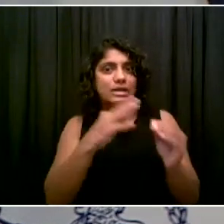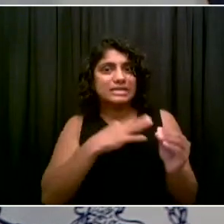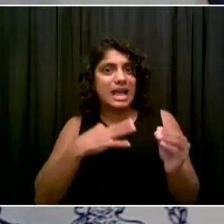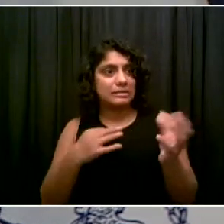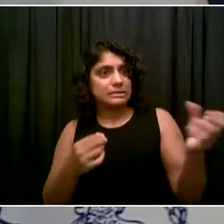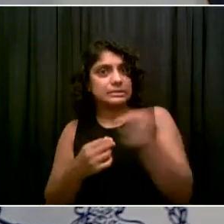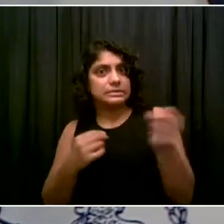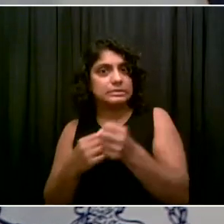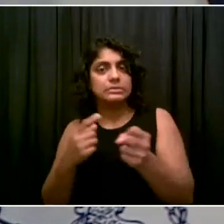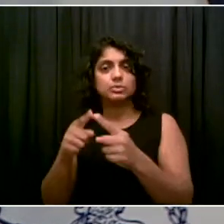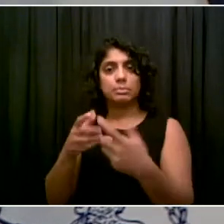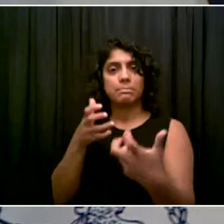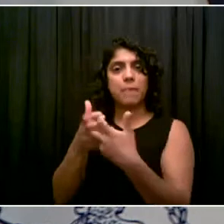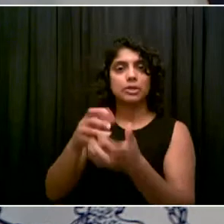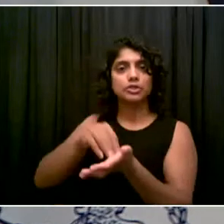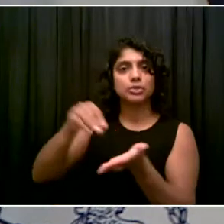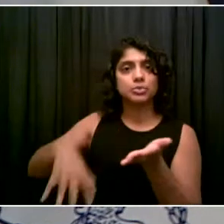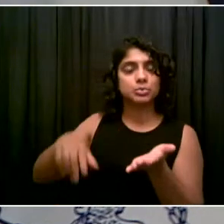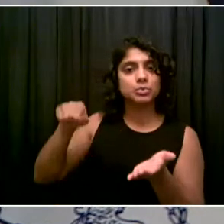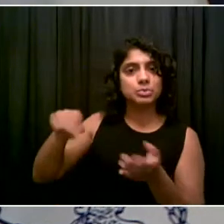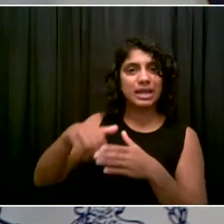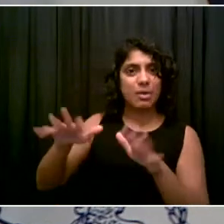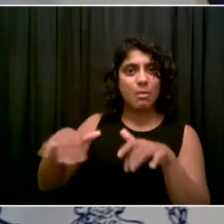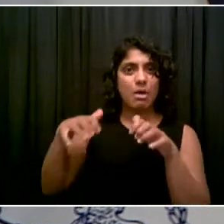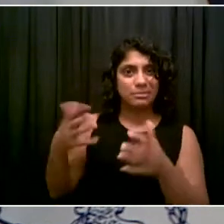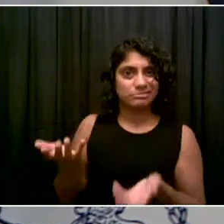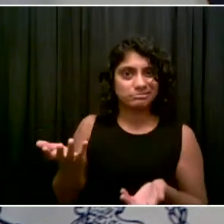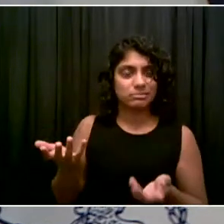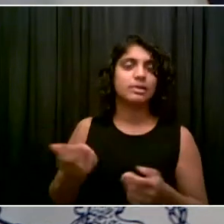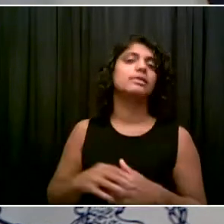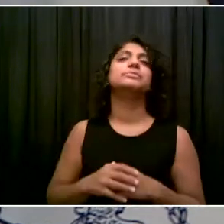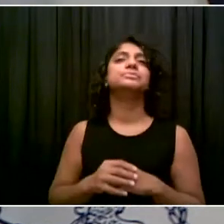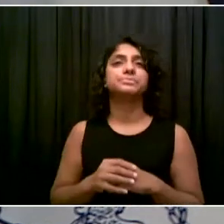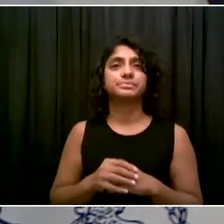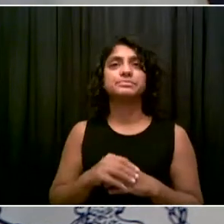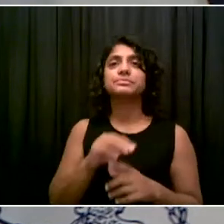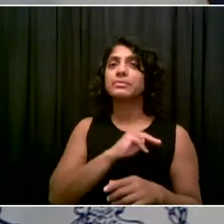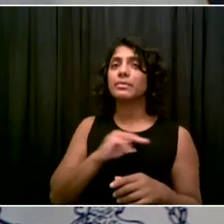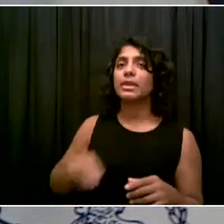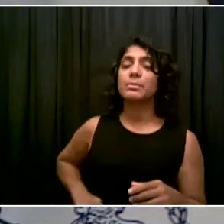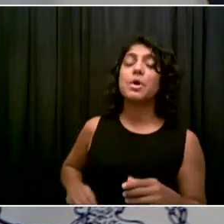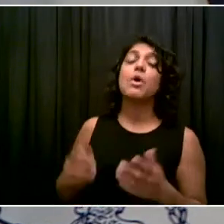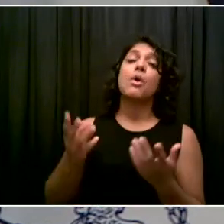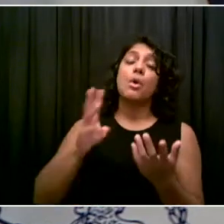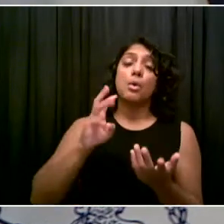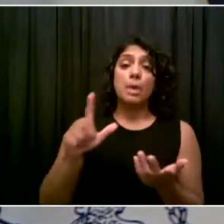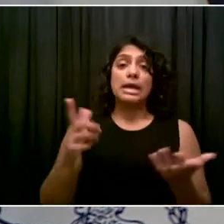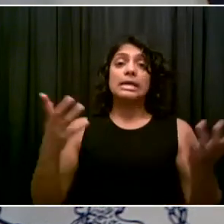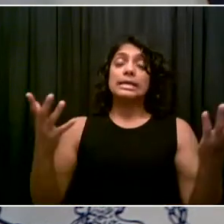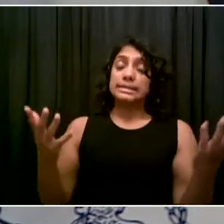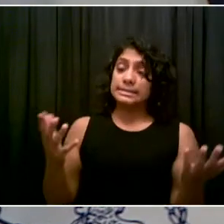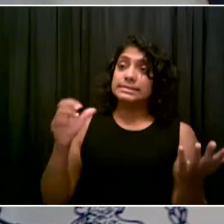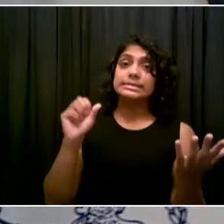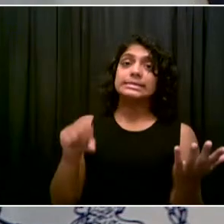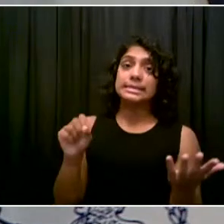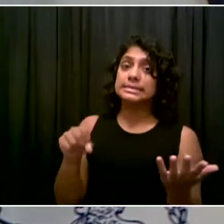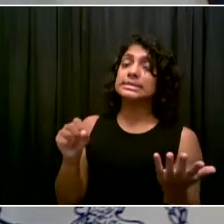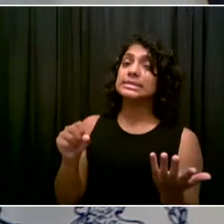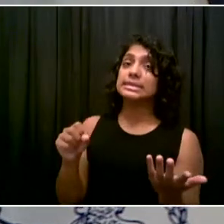DONE THE STAFF UP THE PROGRAM AND DEAL WITH THE SITUATION AND GET ADDITIAONL ASTFFING WAX I'M GONGI TO TURN TO CHANCELLOR MEISHA ROSS PORTER.